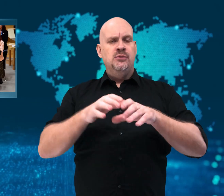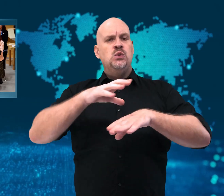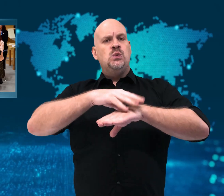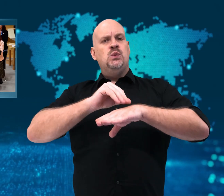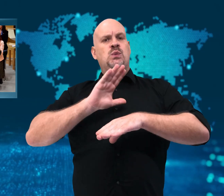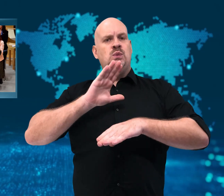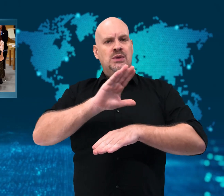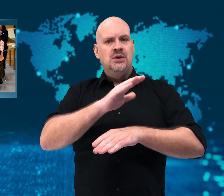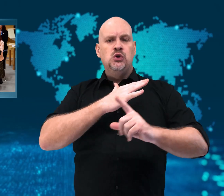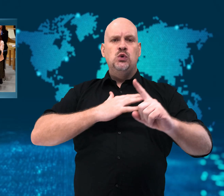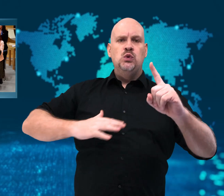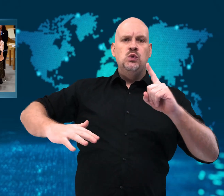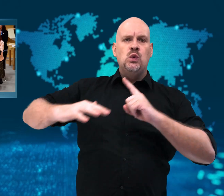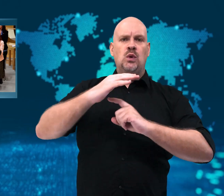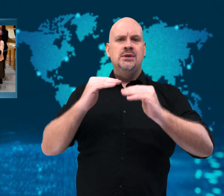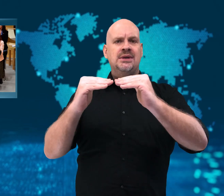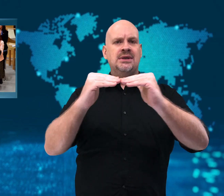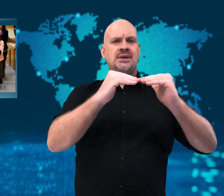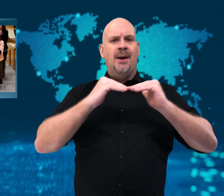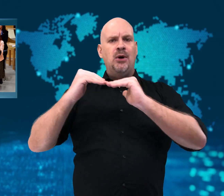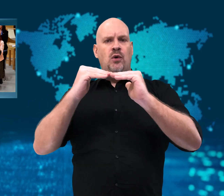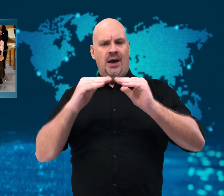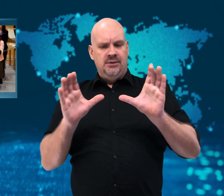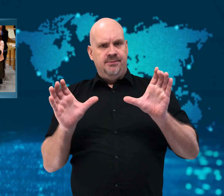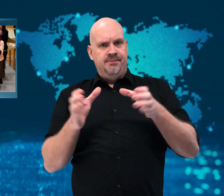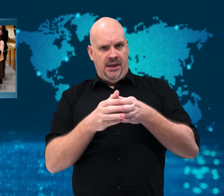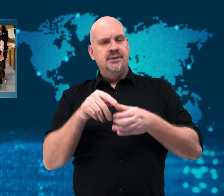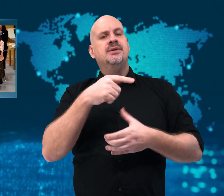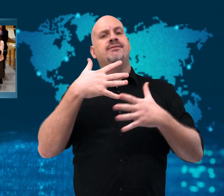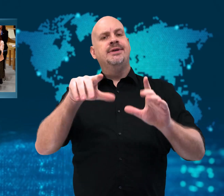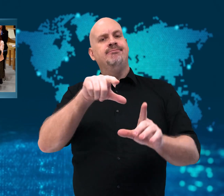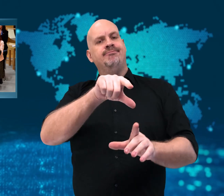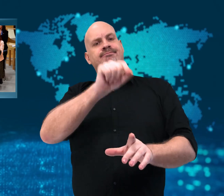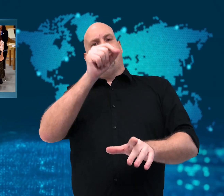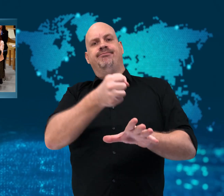was named as Prime Minister in Sweden.